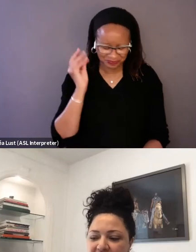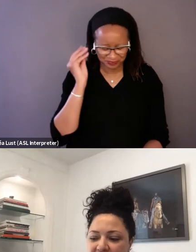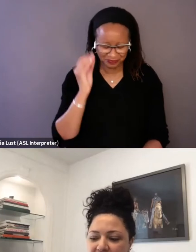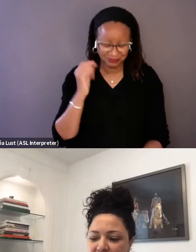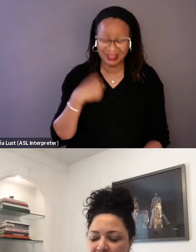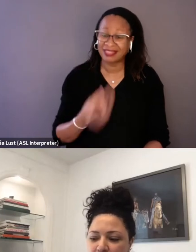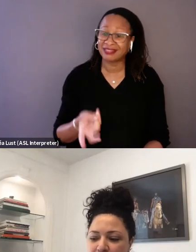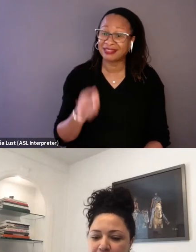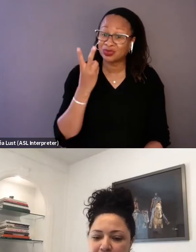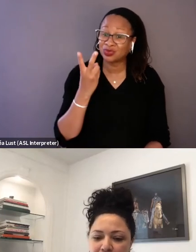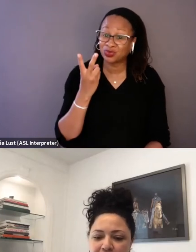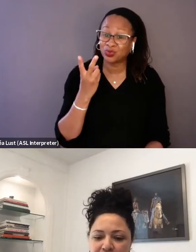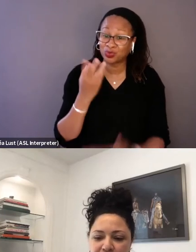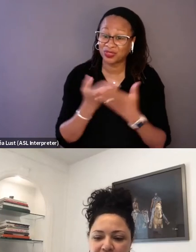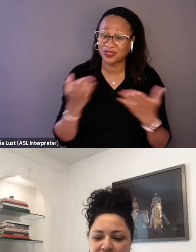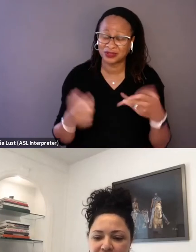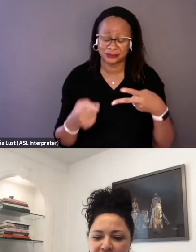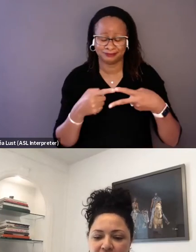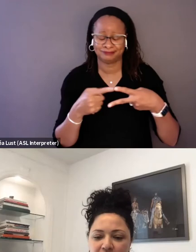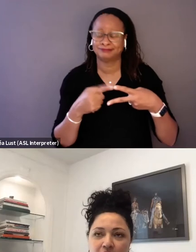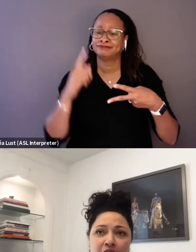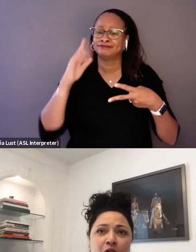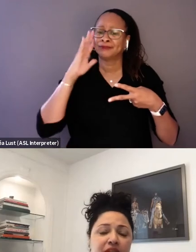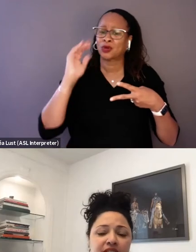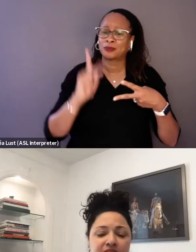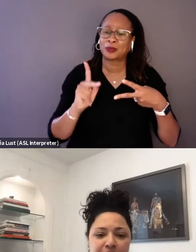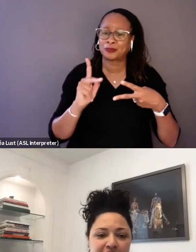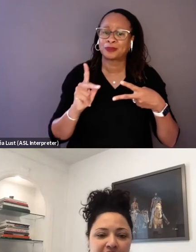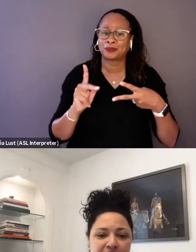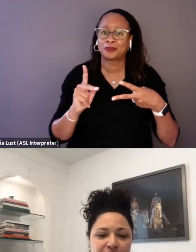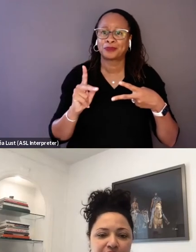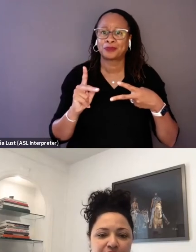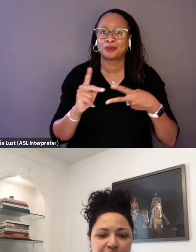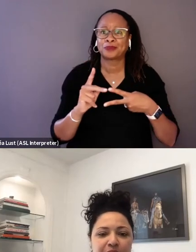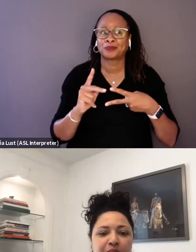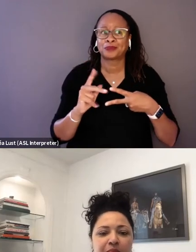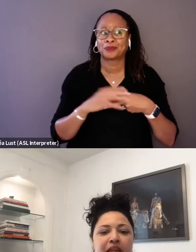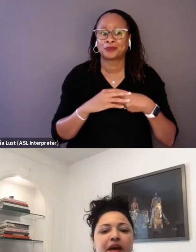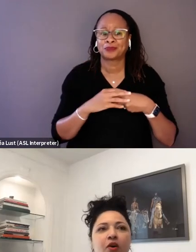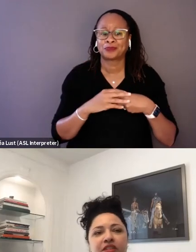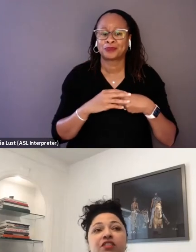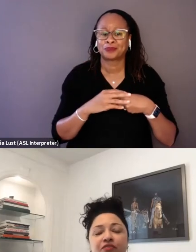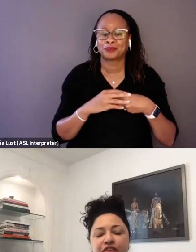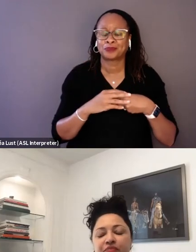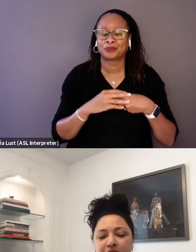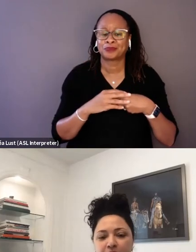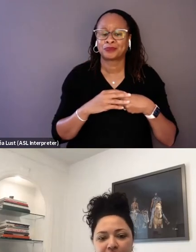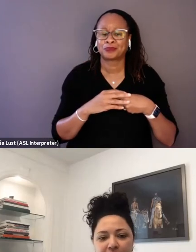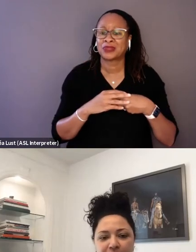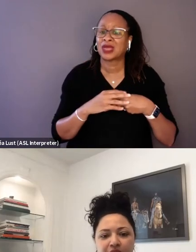I hope that people understand that or I hope this is the first of many more to come.